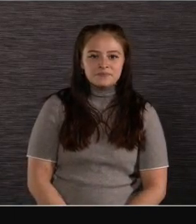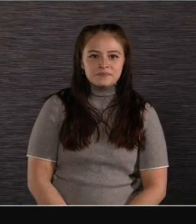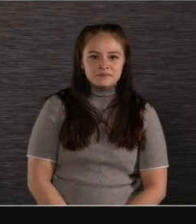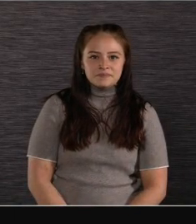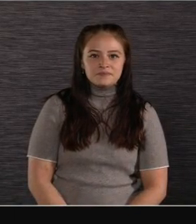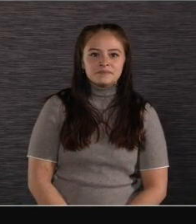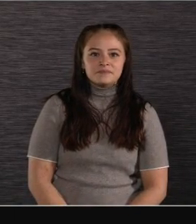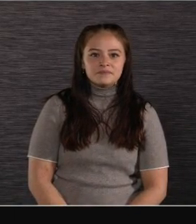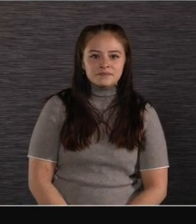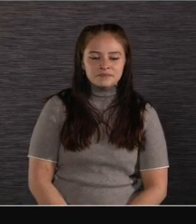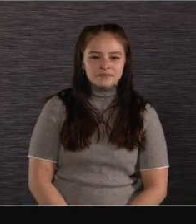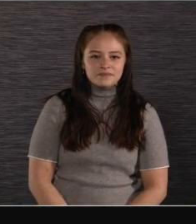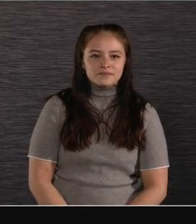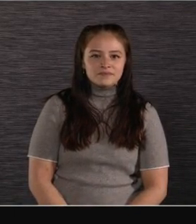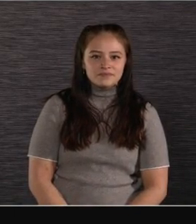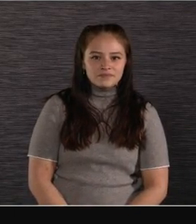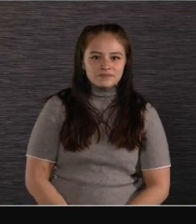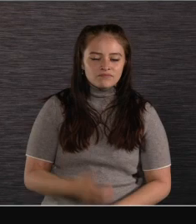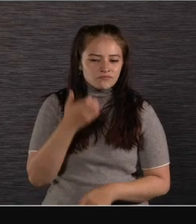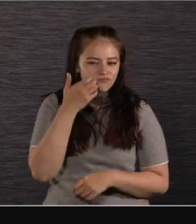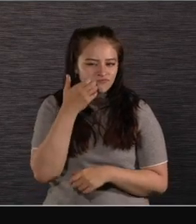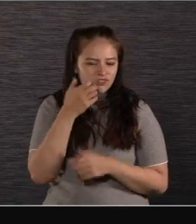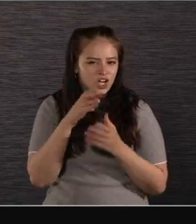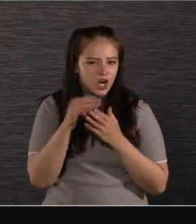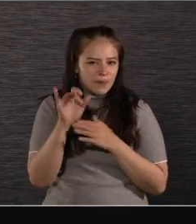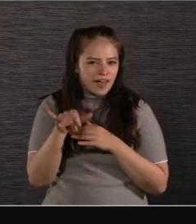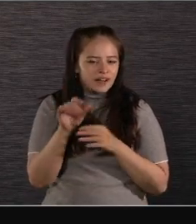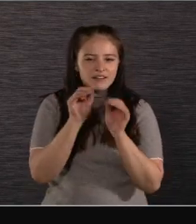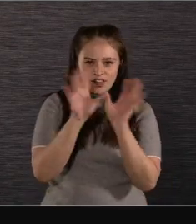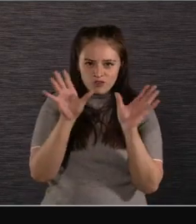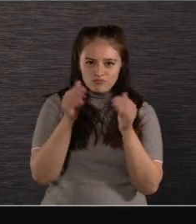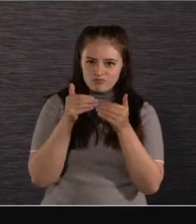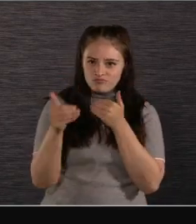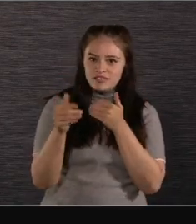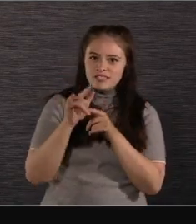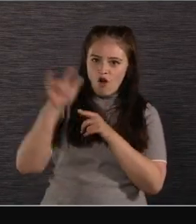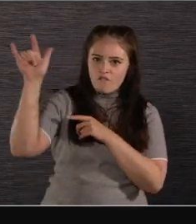Ready to fly? Yup. Copy that. Clear. And take off.